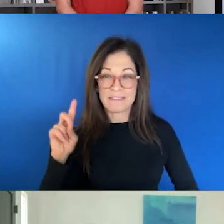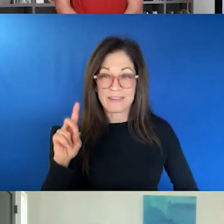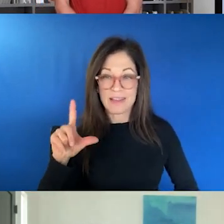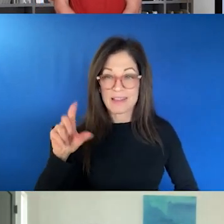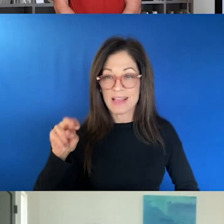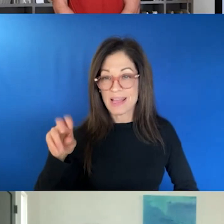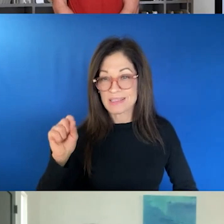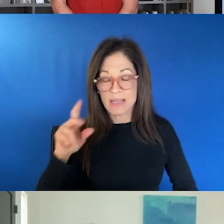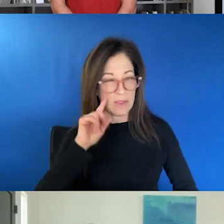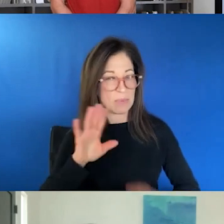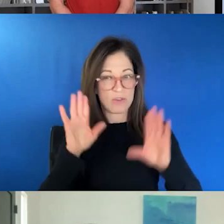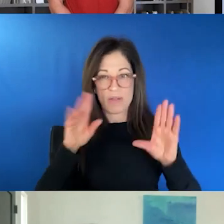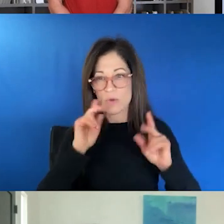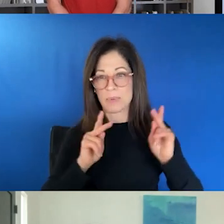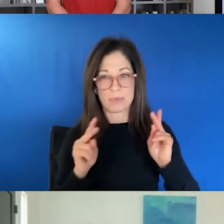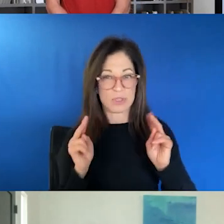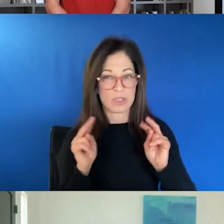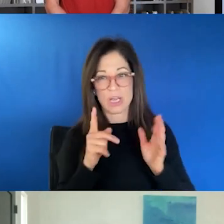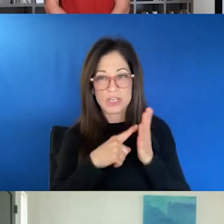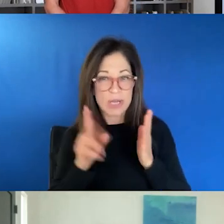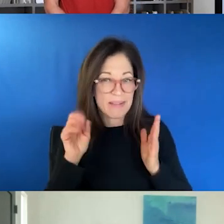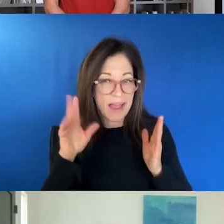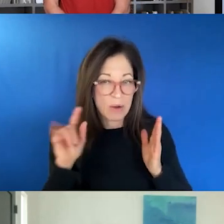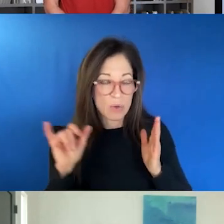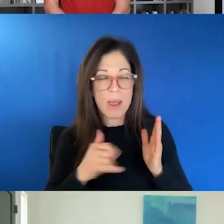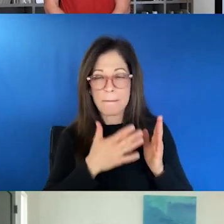PEOPLE CHECK THAT OUT. IT IS BETTER TO HEAR FROM HIS OWN VANTAGE